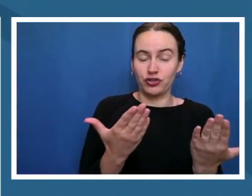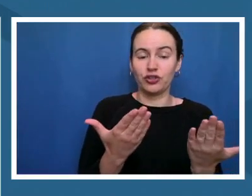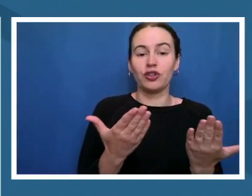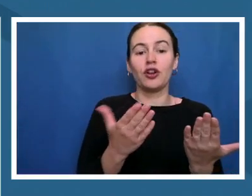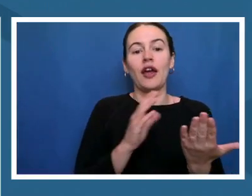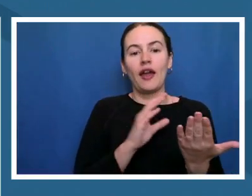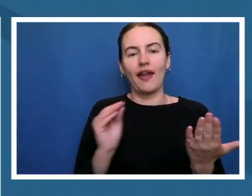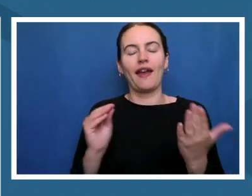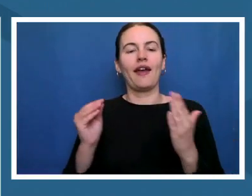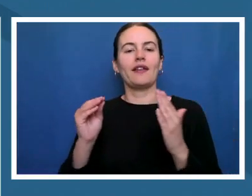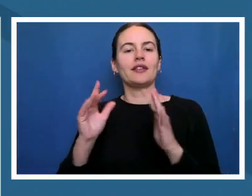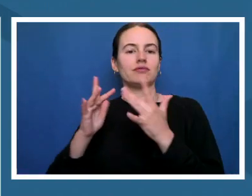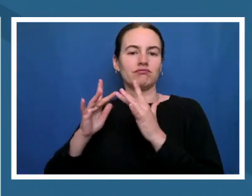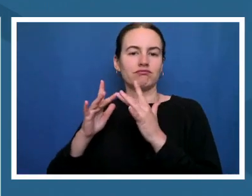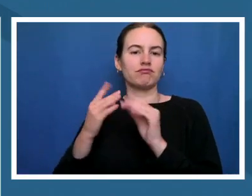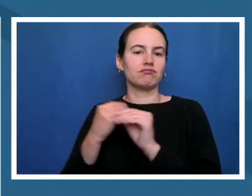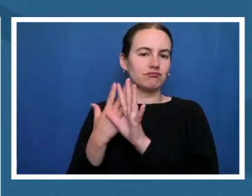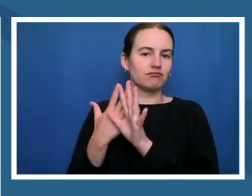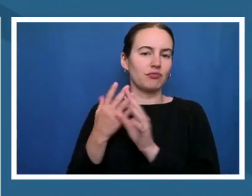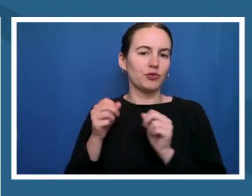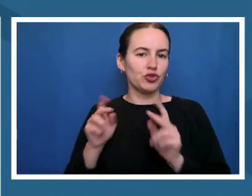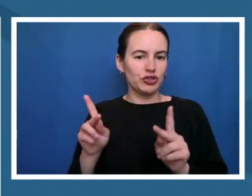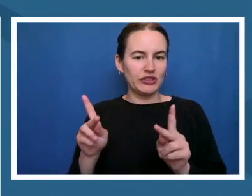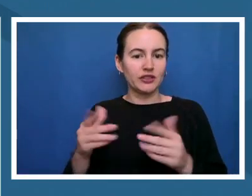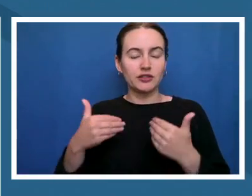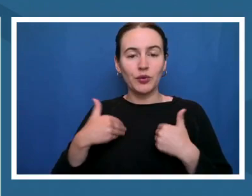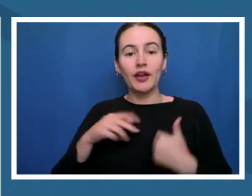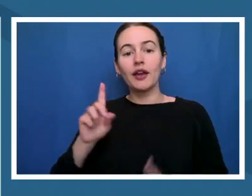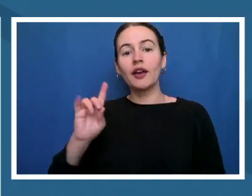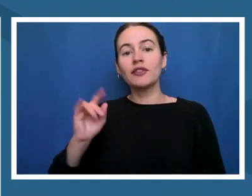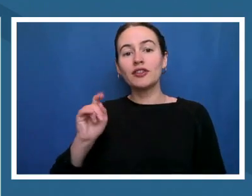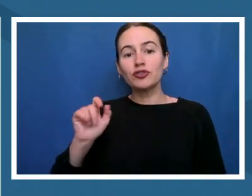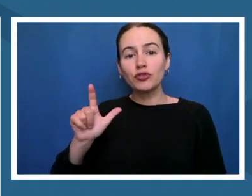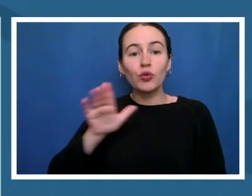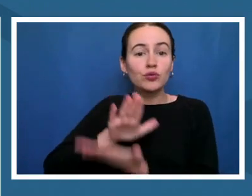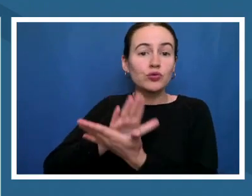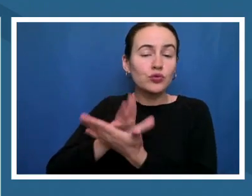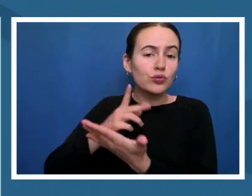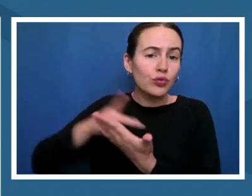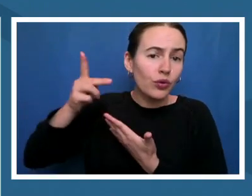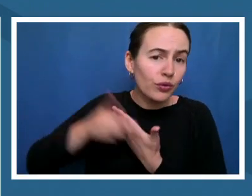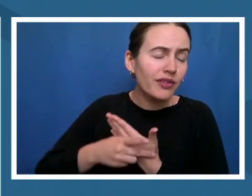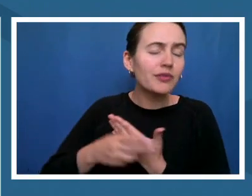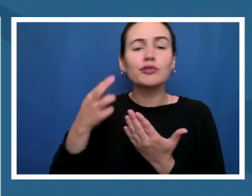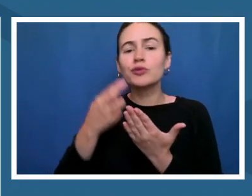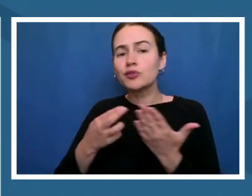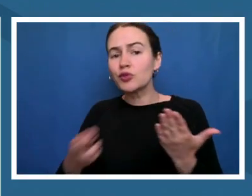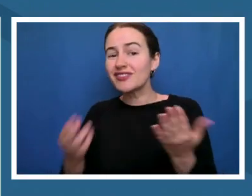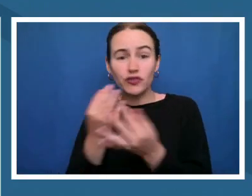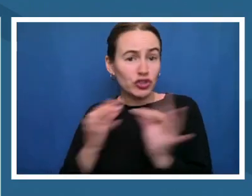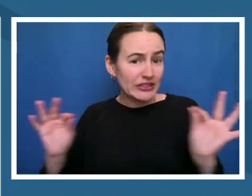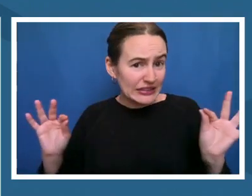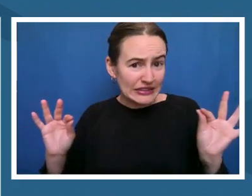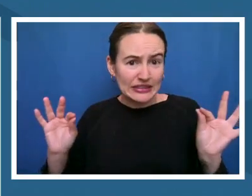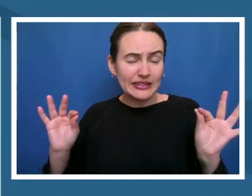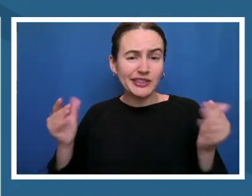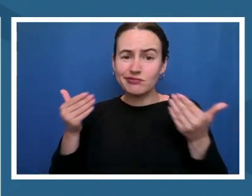have a suite of digital school programs and resources that are free to be